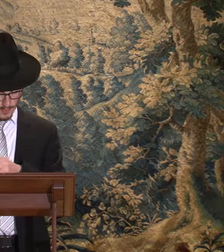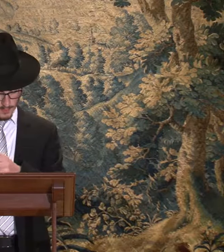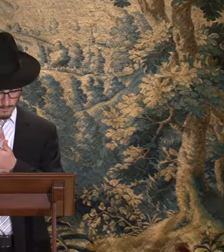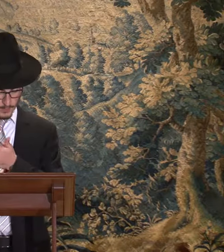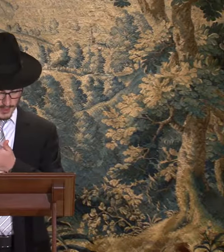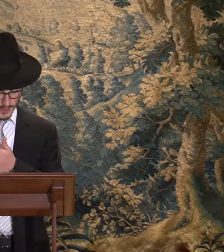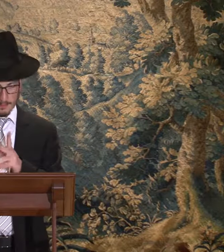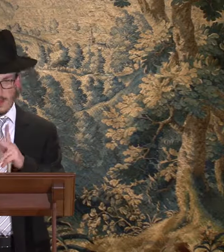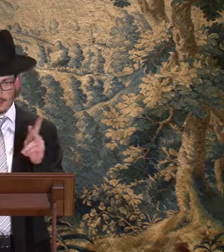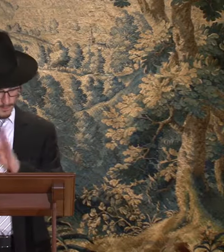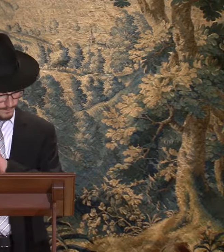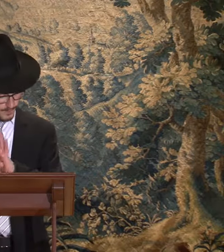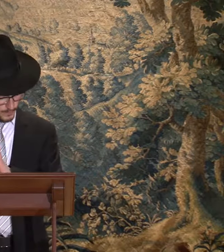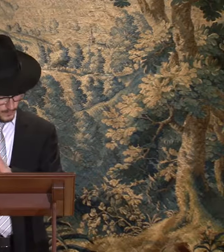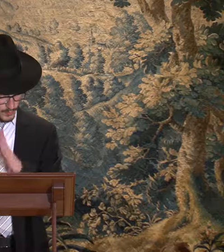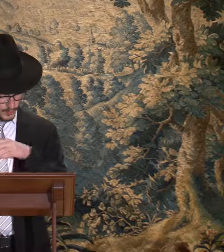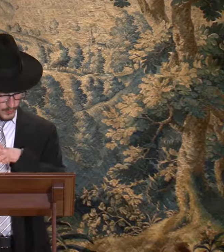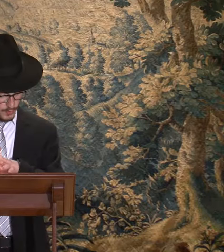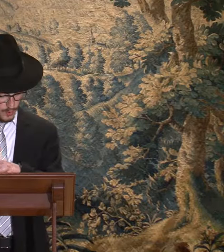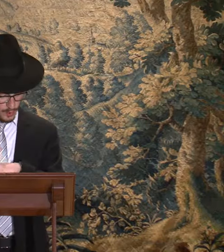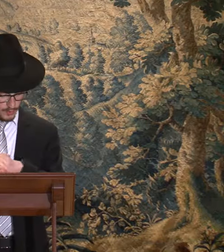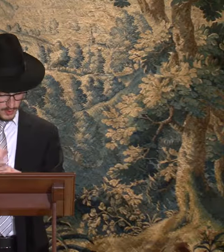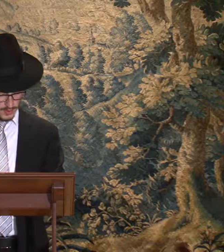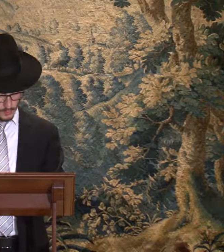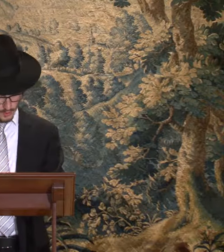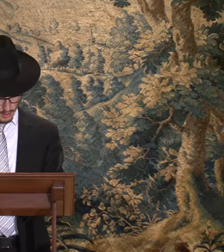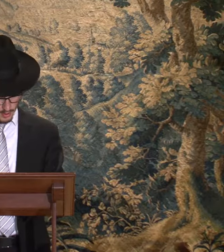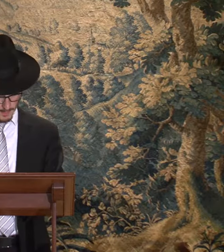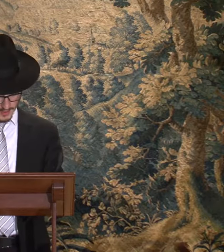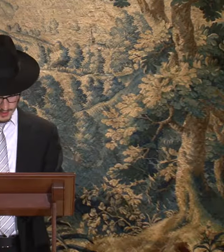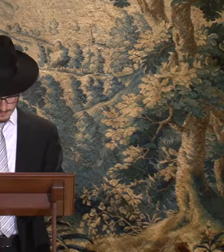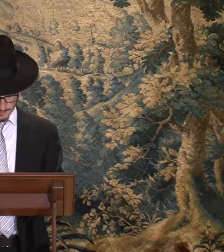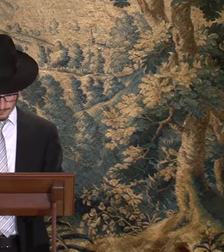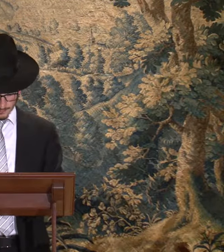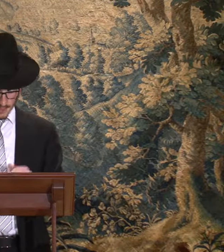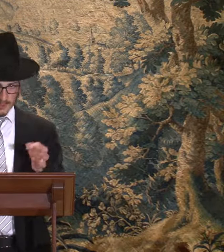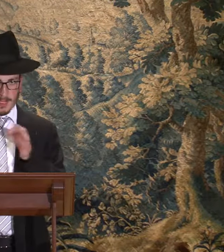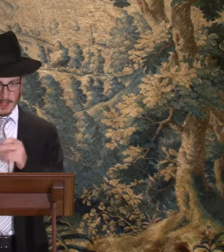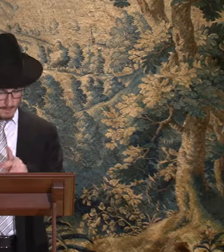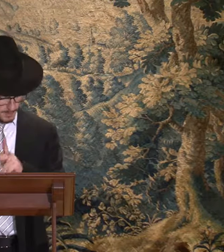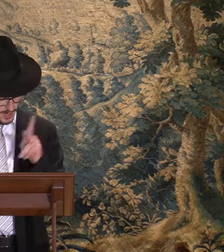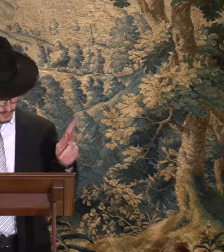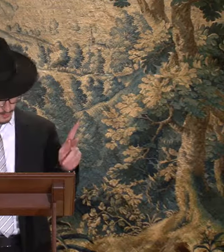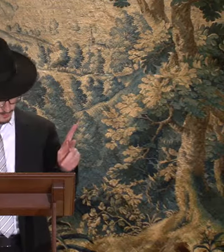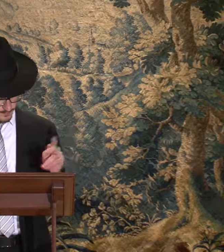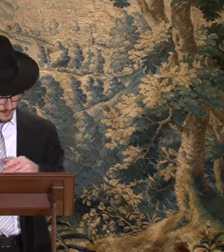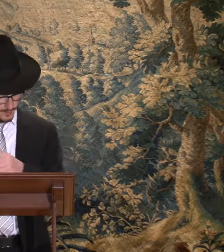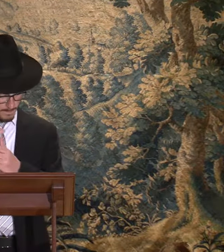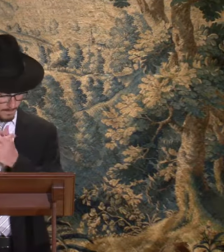produce a weekly Parsha video accessible on social media, explaining